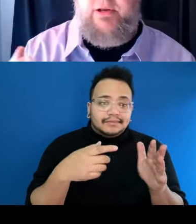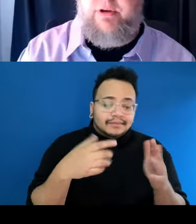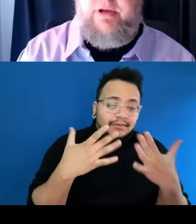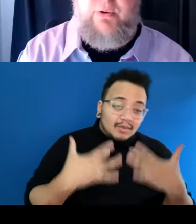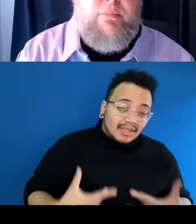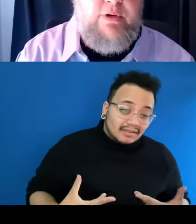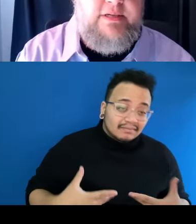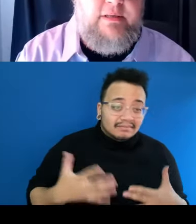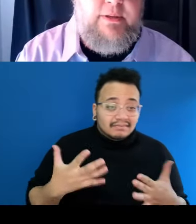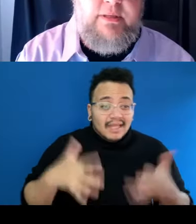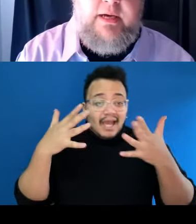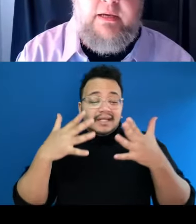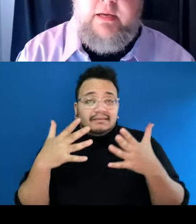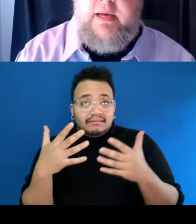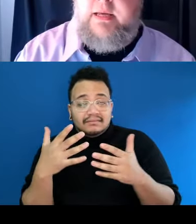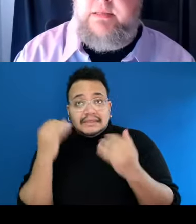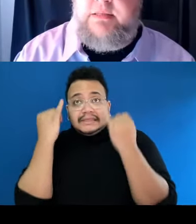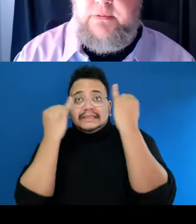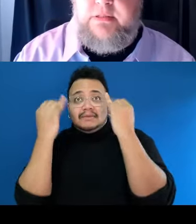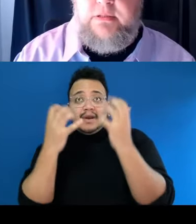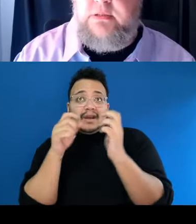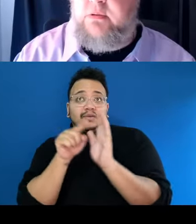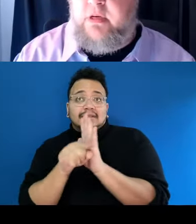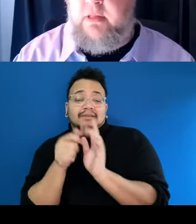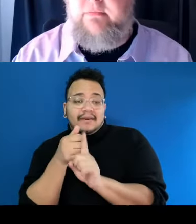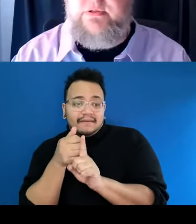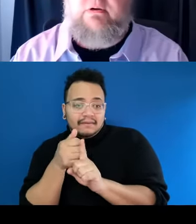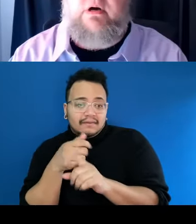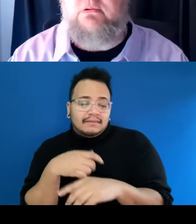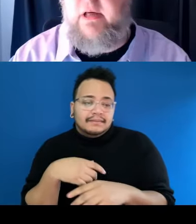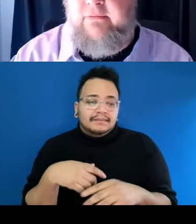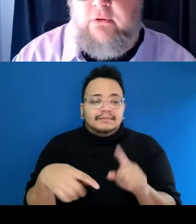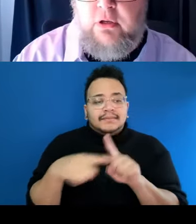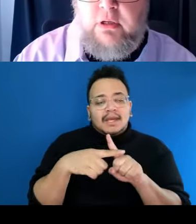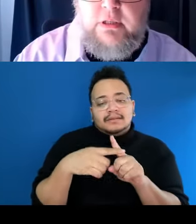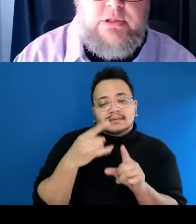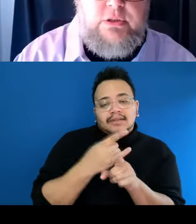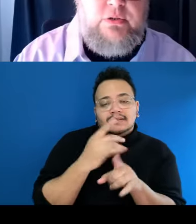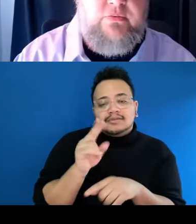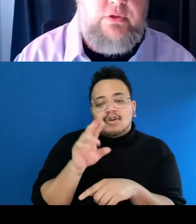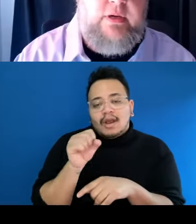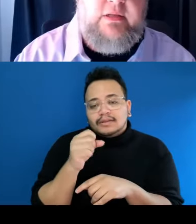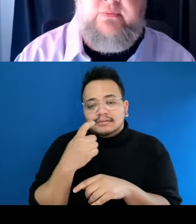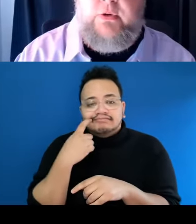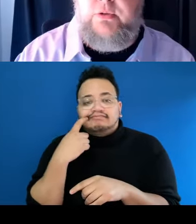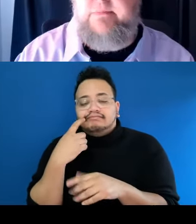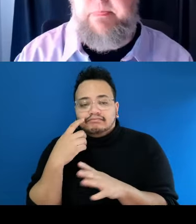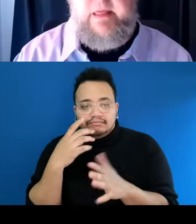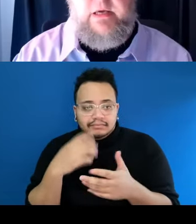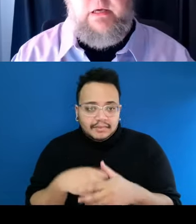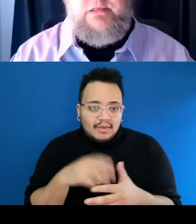Again, we're gonna go into more detail about that and substance use. So, a lot of those are lifelong issues for trans folks.